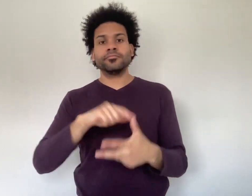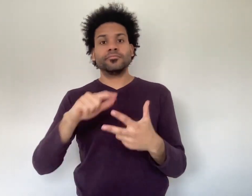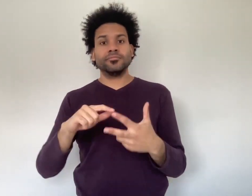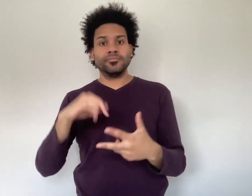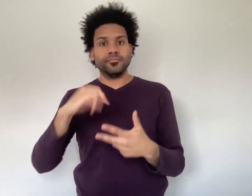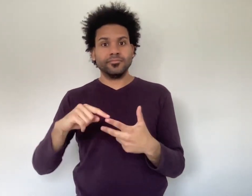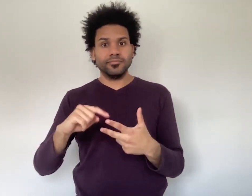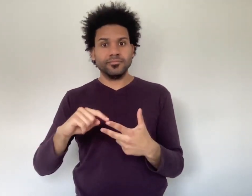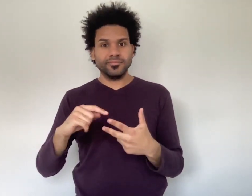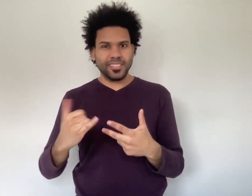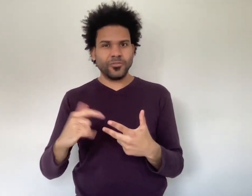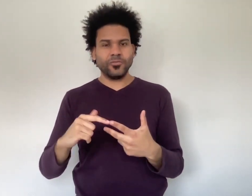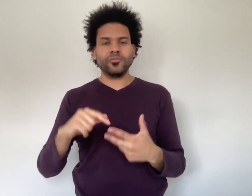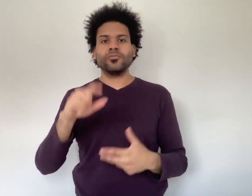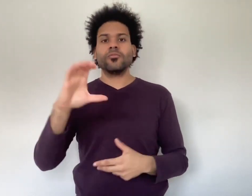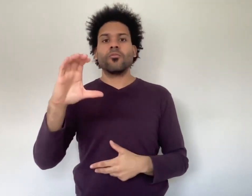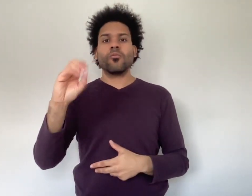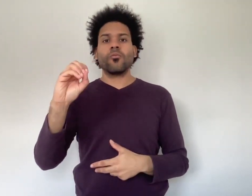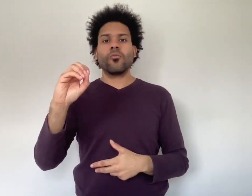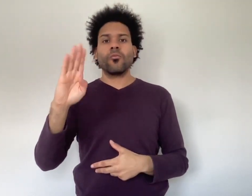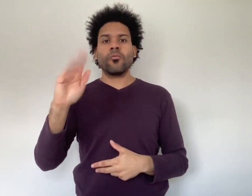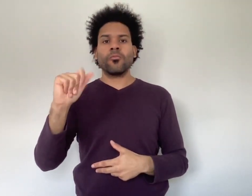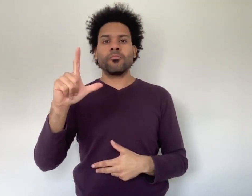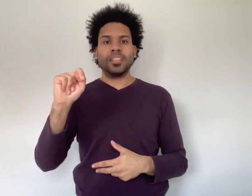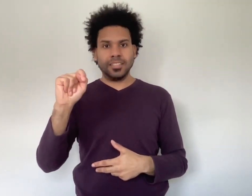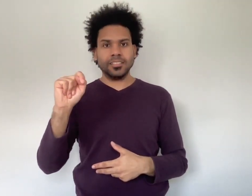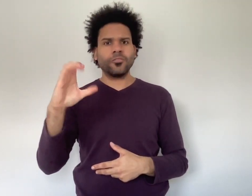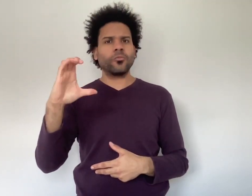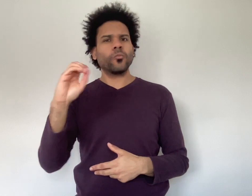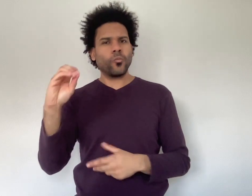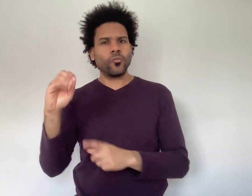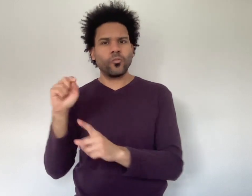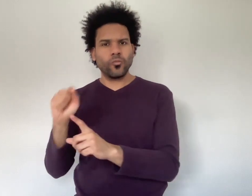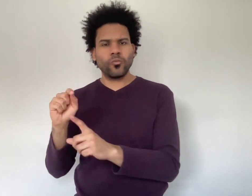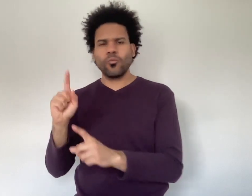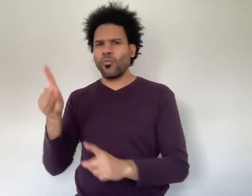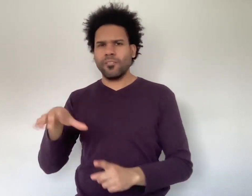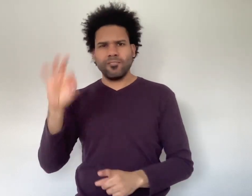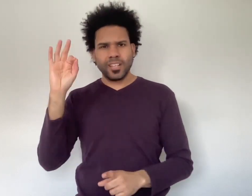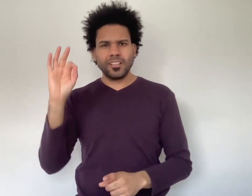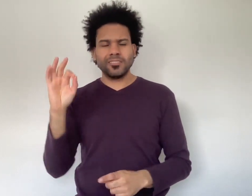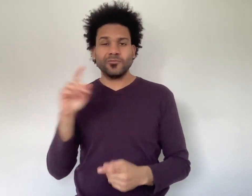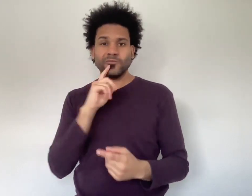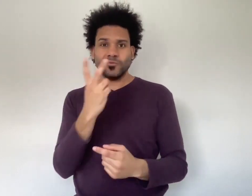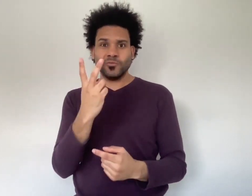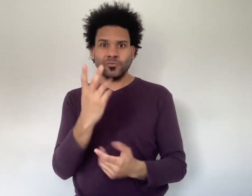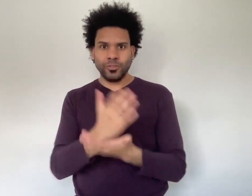Second, cobalt (Co) is an element that has been found in two places.